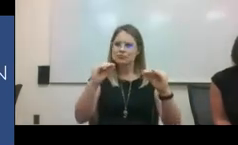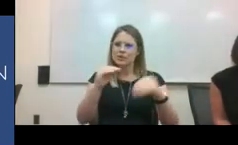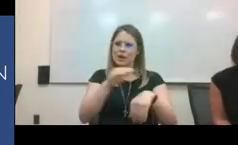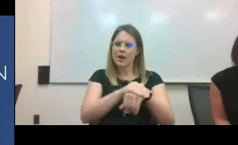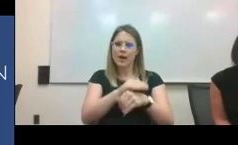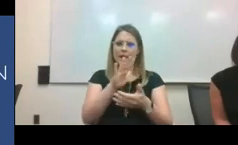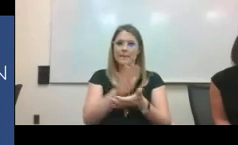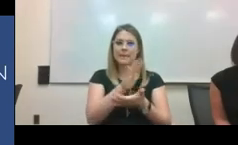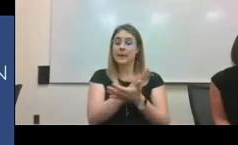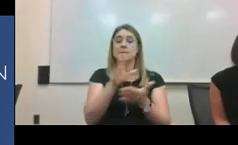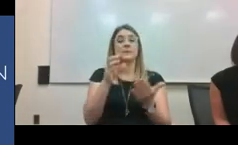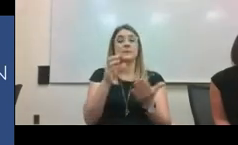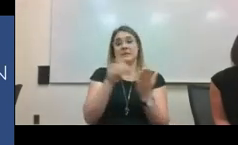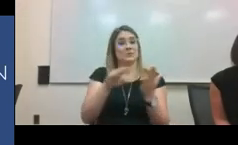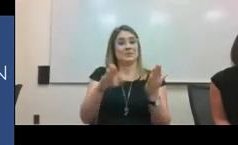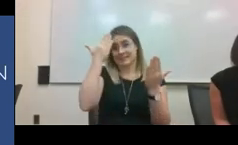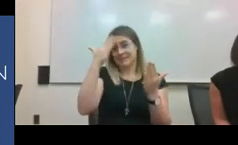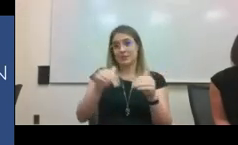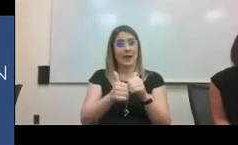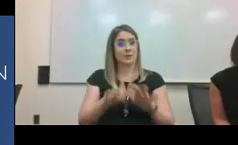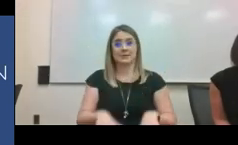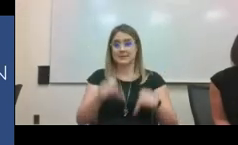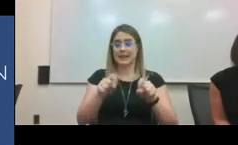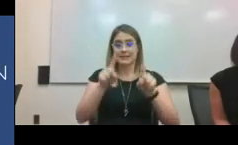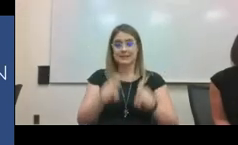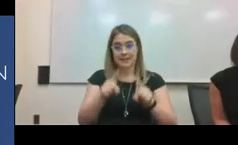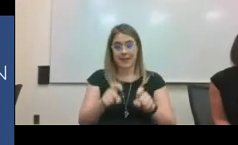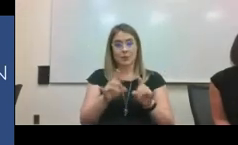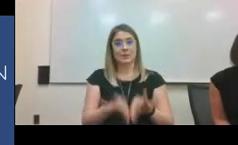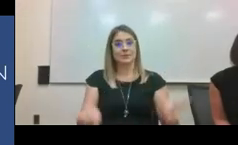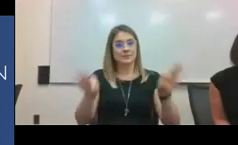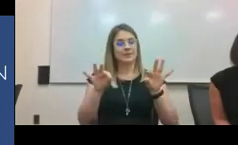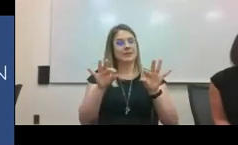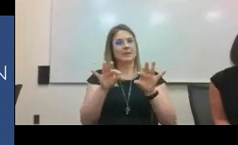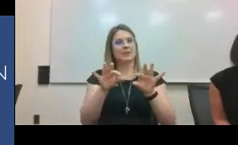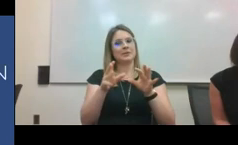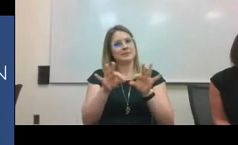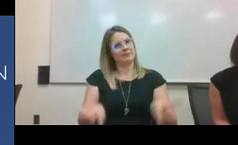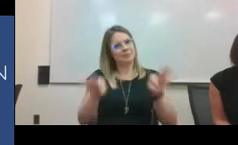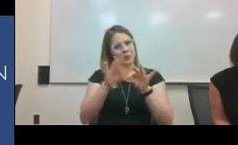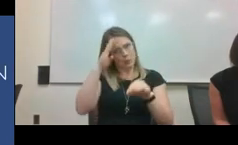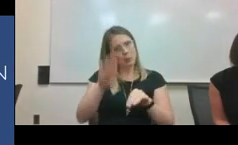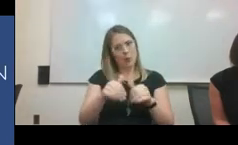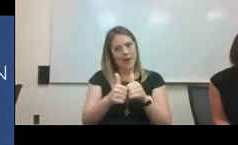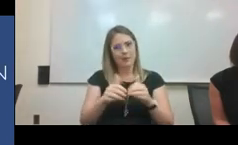to the test prior to actually doing the test was important because it was clear that the testing environment itself was a little confusing to the students.